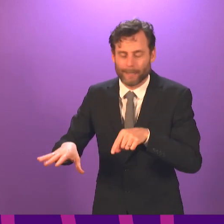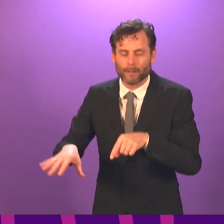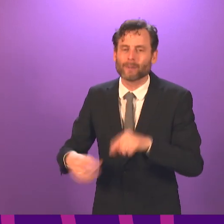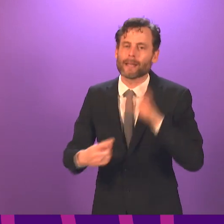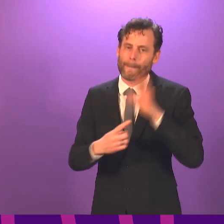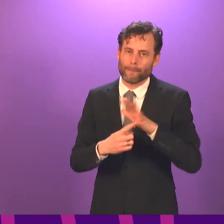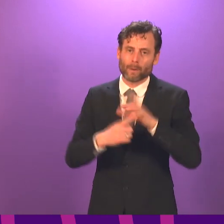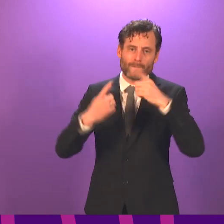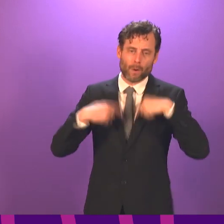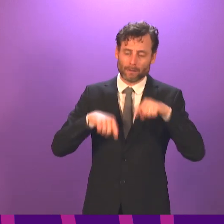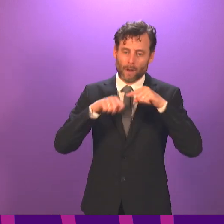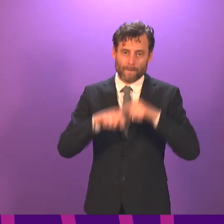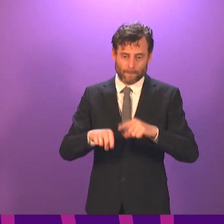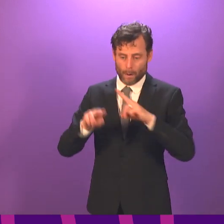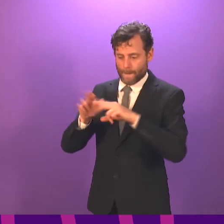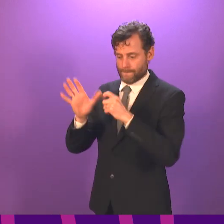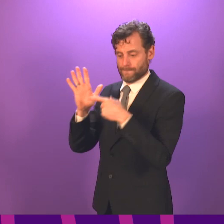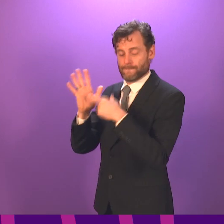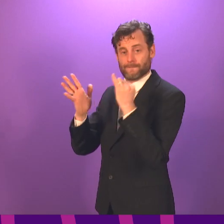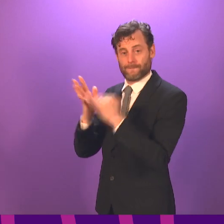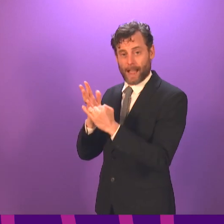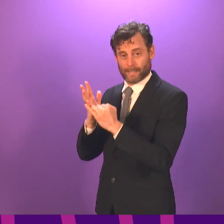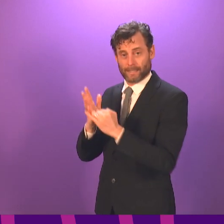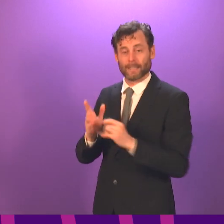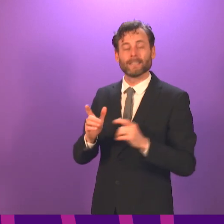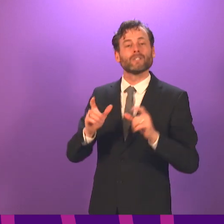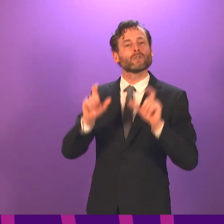to stick to their letter and their spirit. Stay at home except for essential purposes.